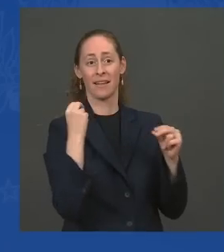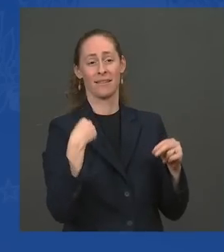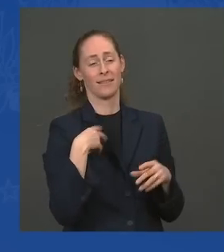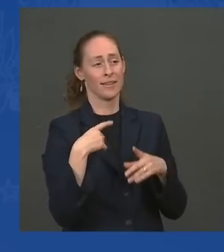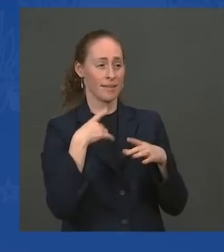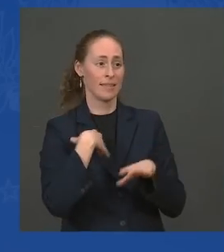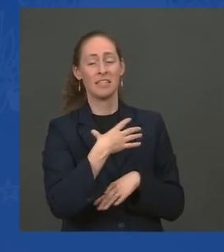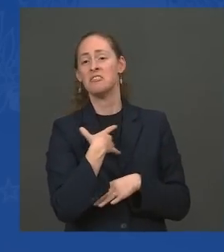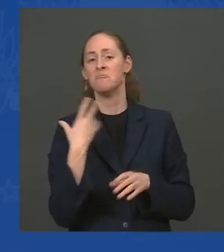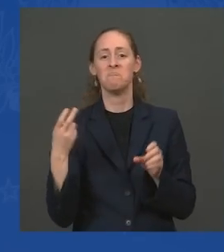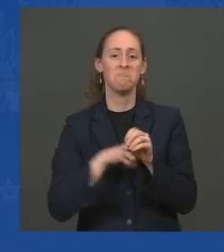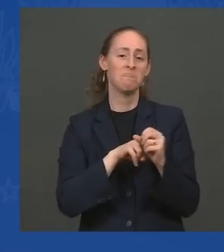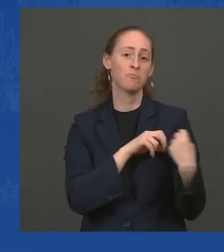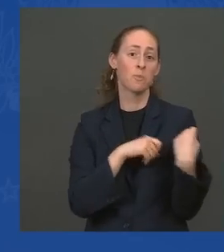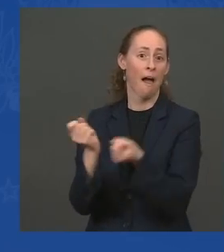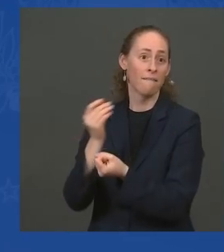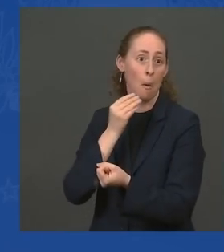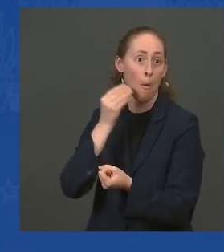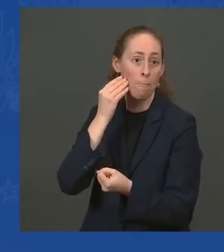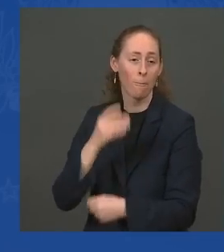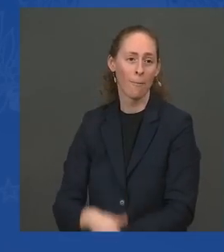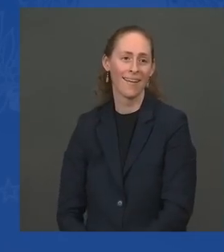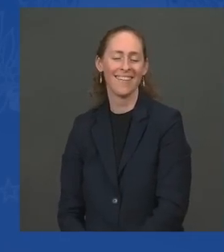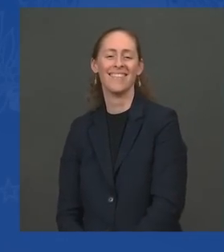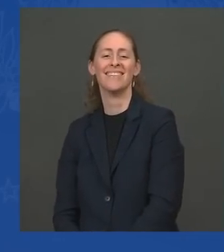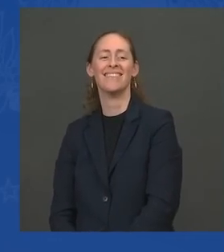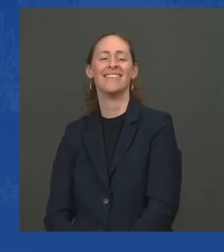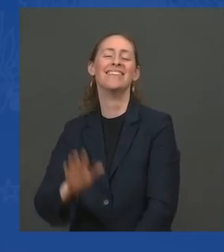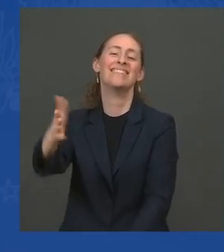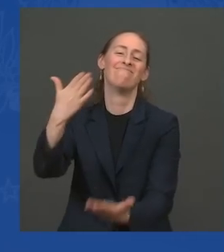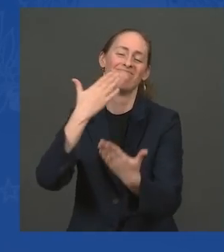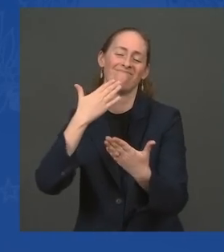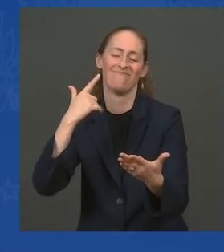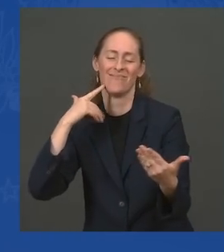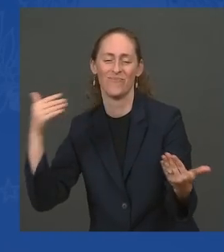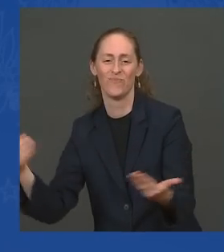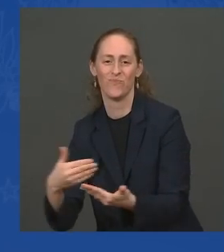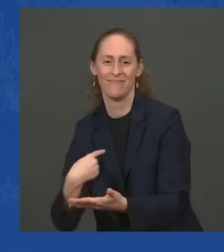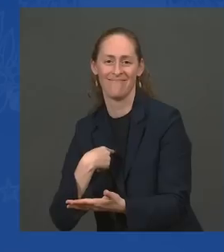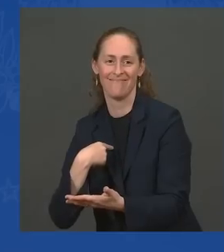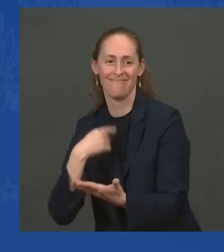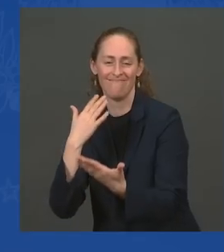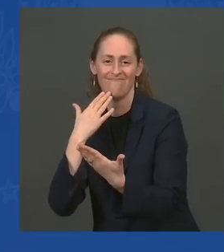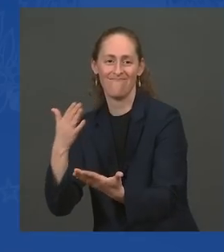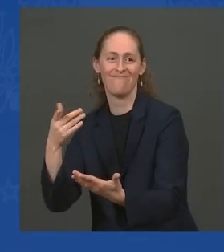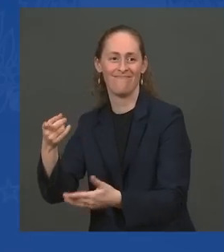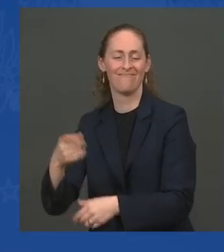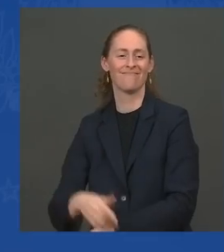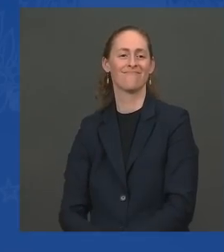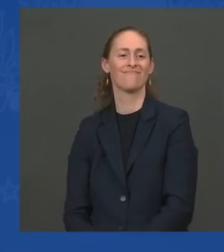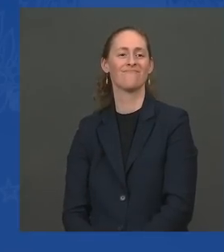Yolanda, thank you for the introduction. And, President Ray Curry, thank you. No one does more to look out